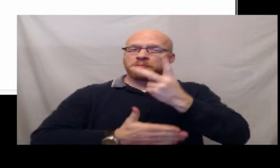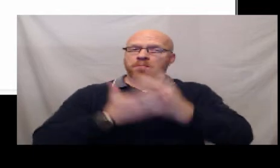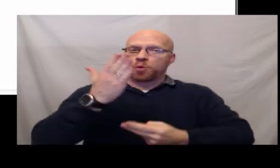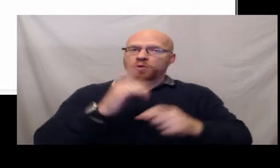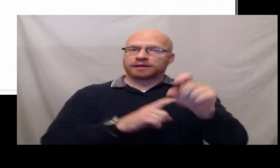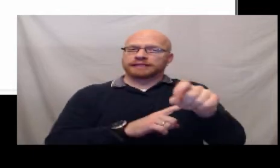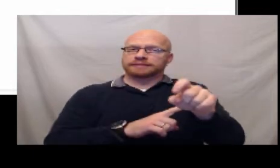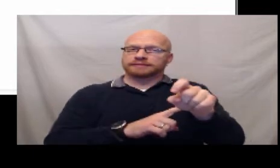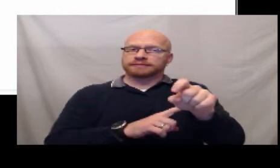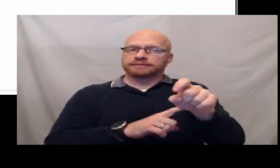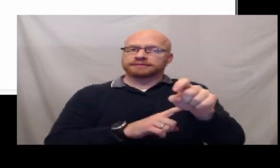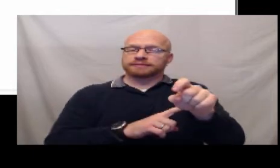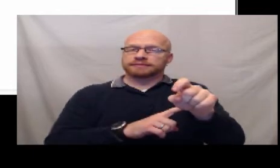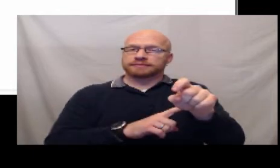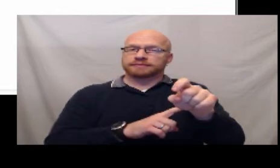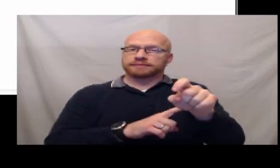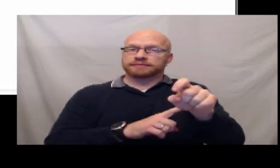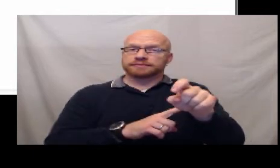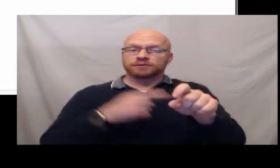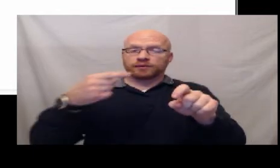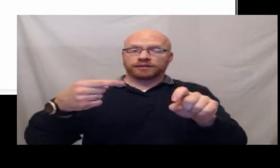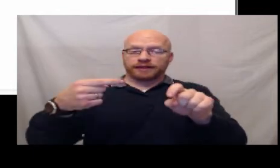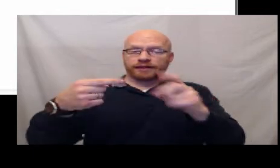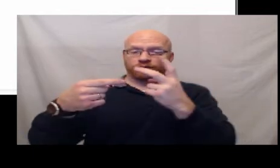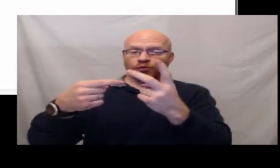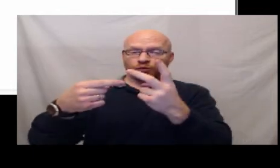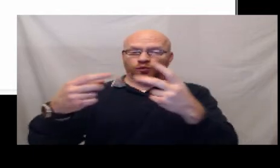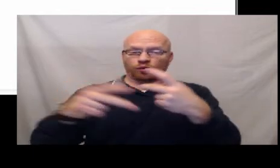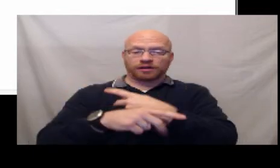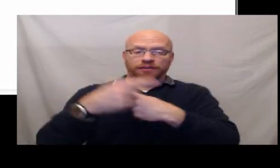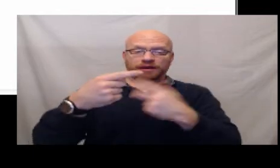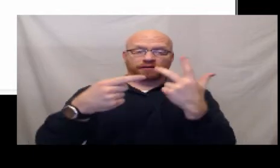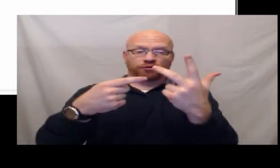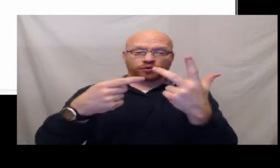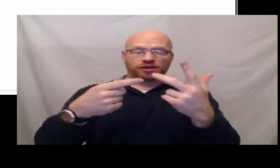So it satisfied both conditions, and both things we need to do for this trinomial.